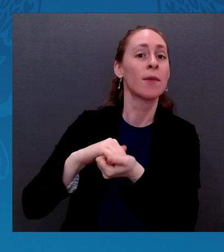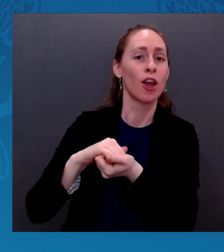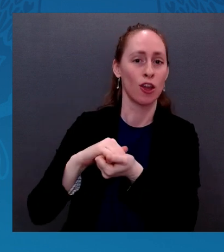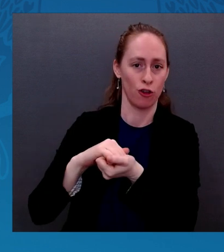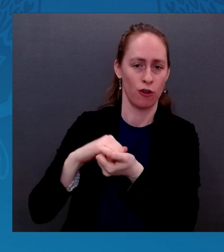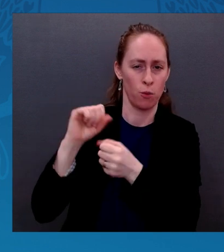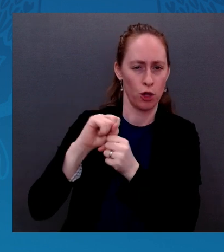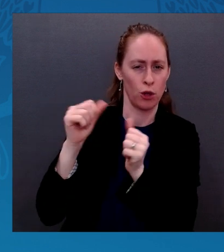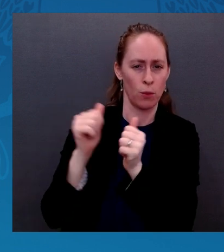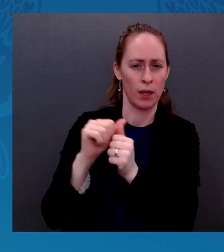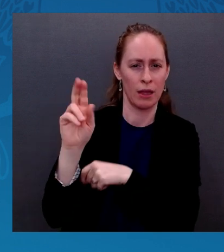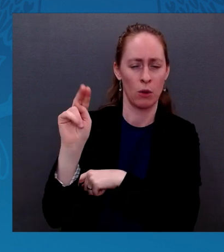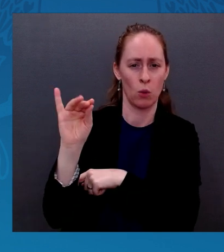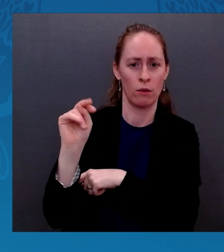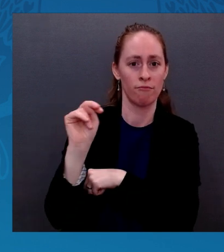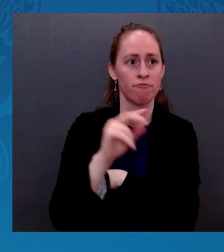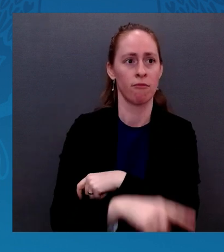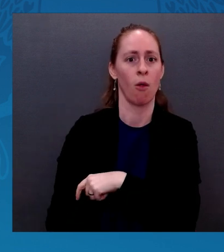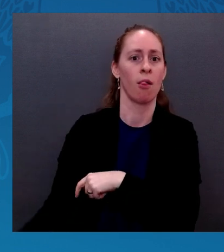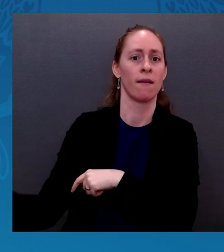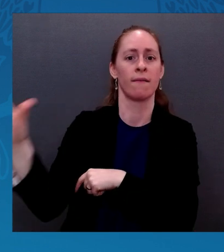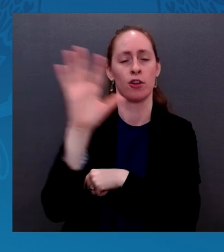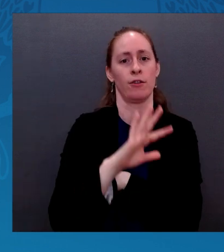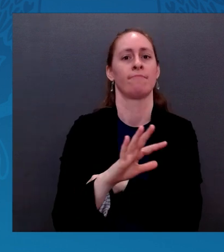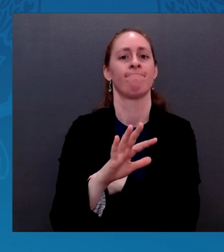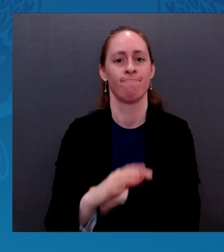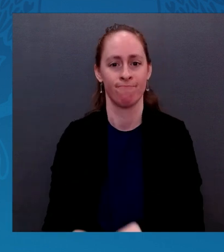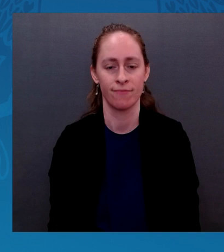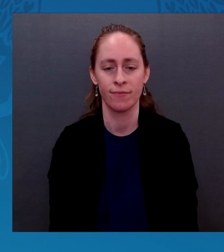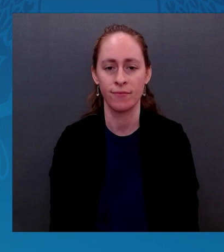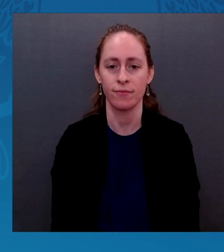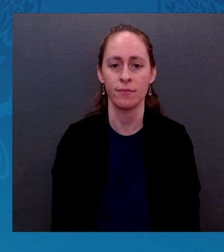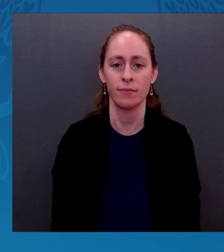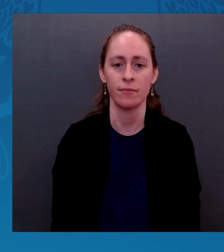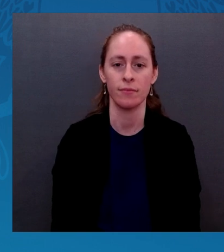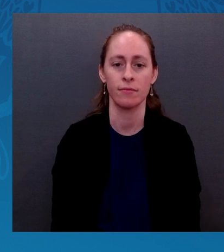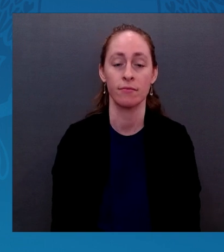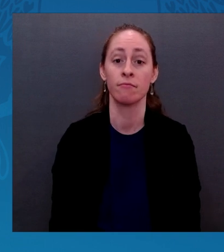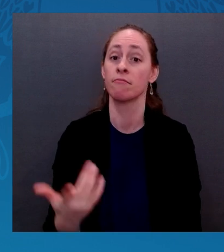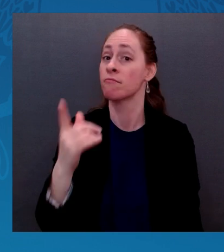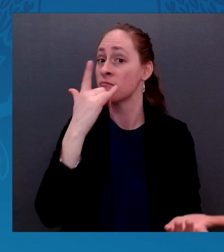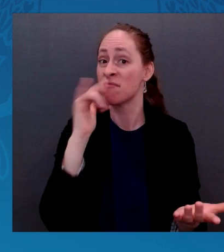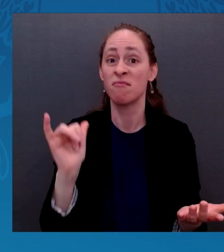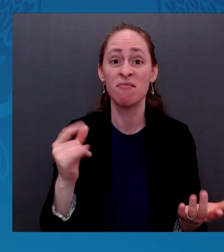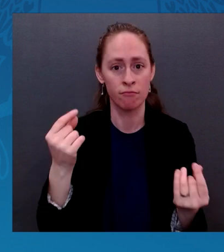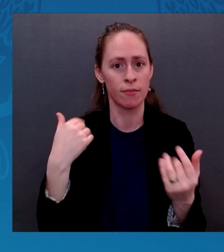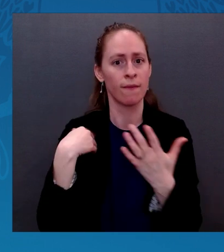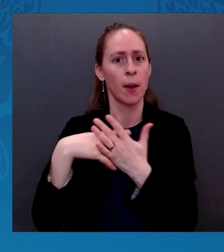that develop the skills that are necessary to do this work. Thank you, Mr. Peralta. Mr. Peralta: Thank you.